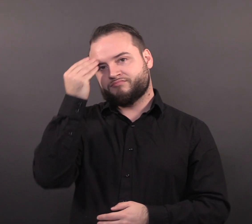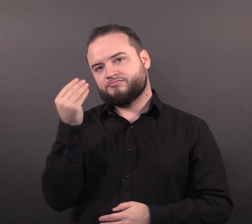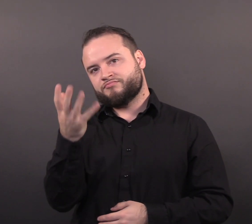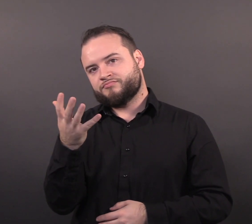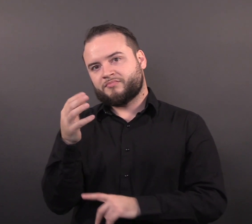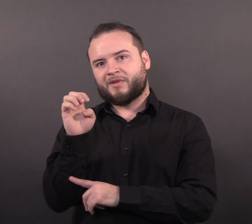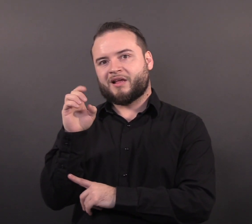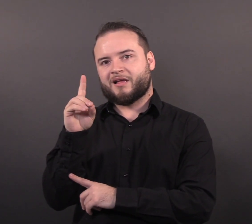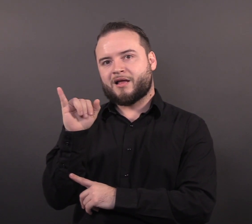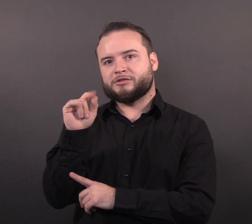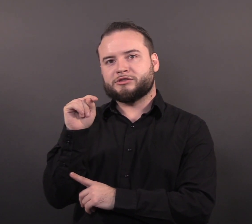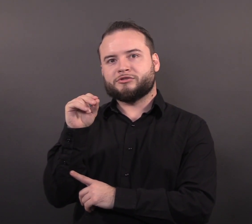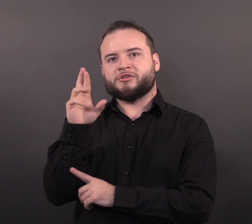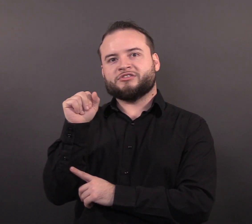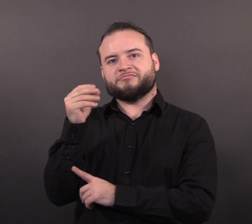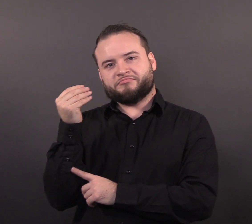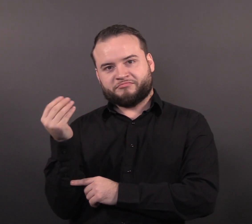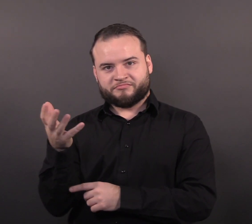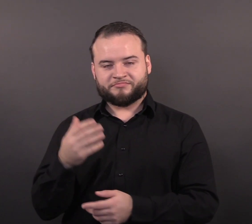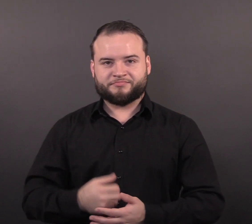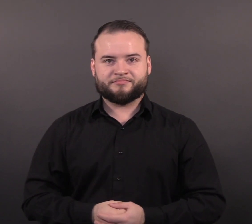Background information on naming of the disease,